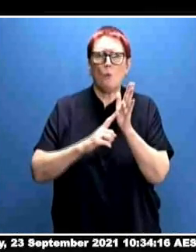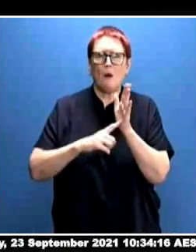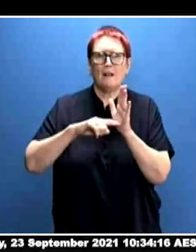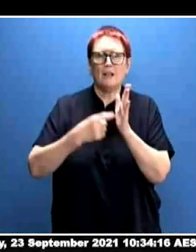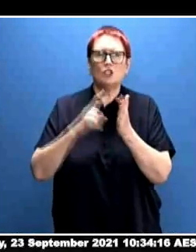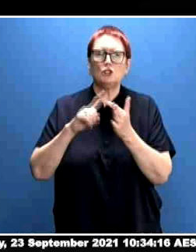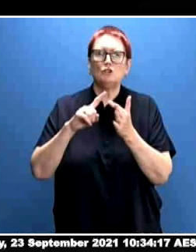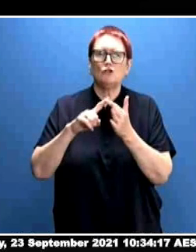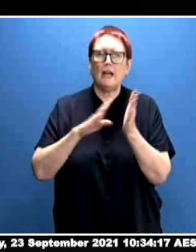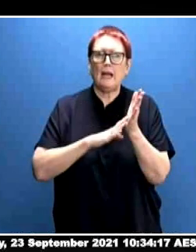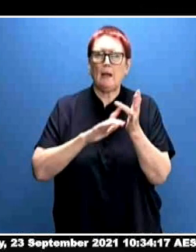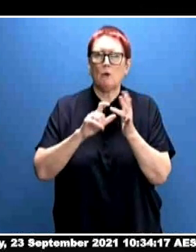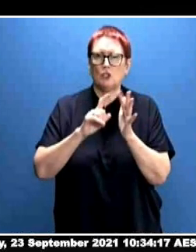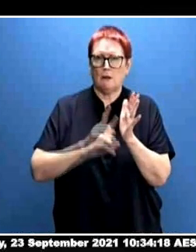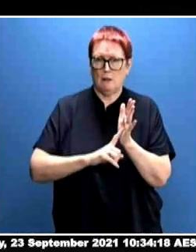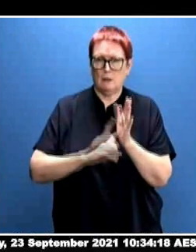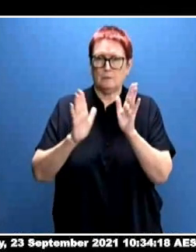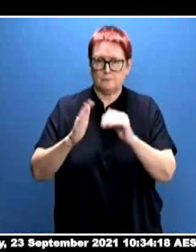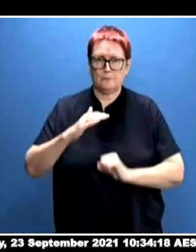which is the one you spoke about earlier? Yes.